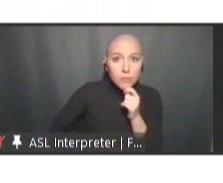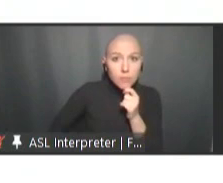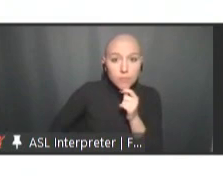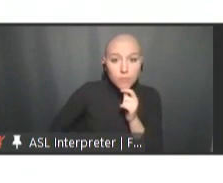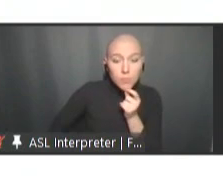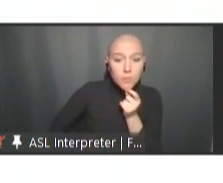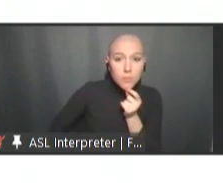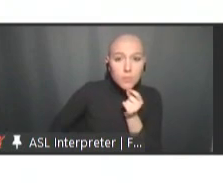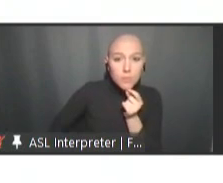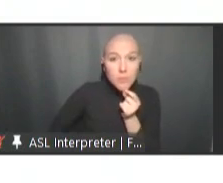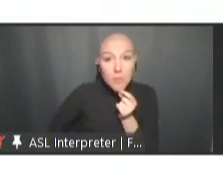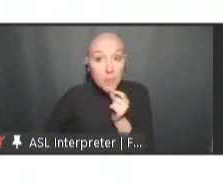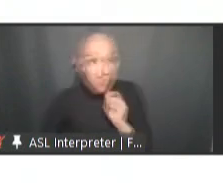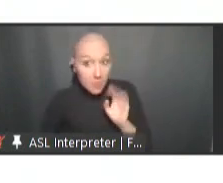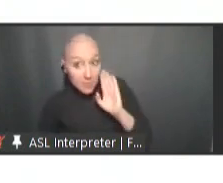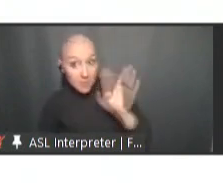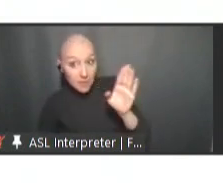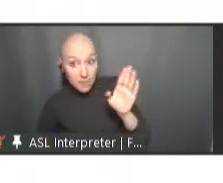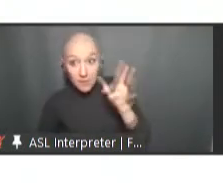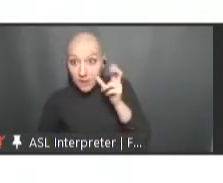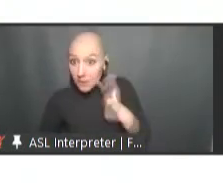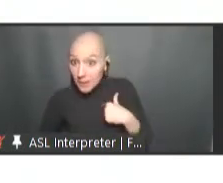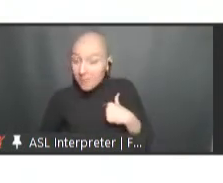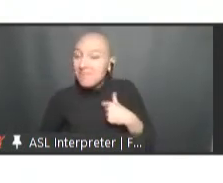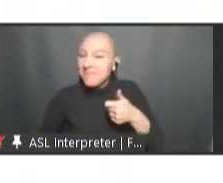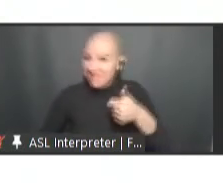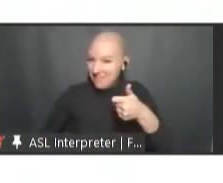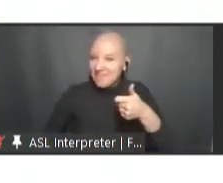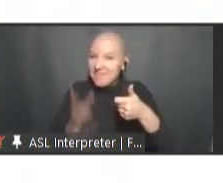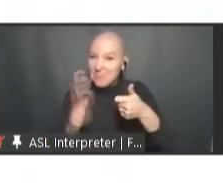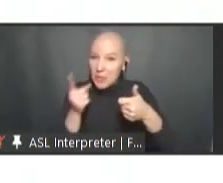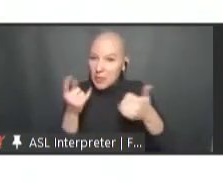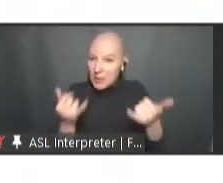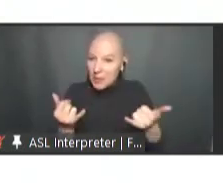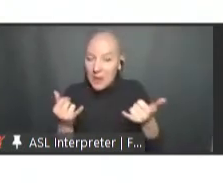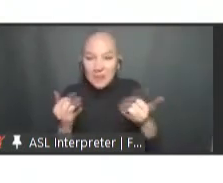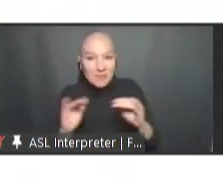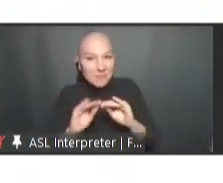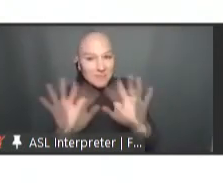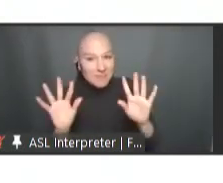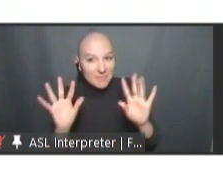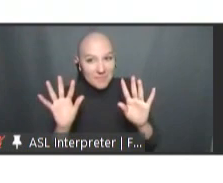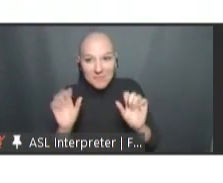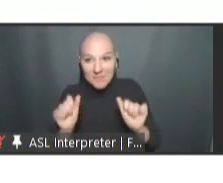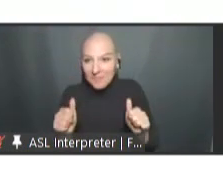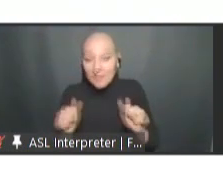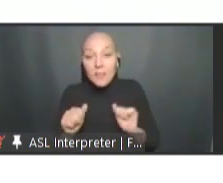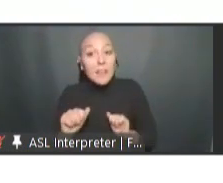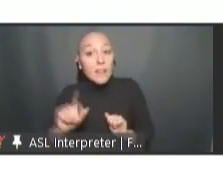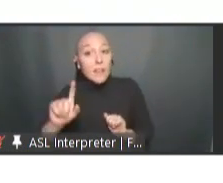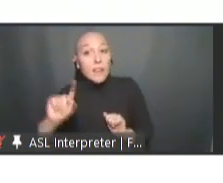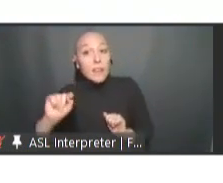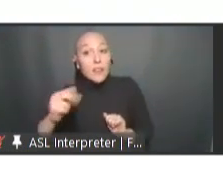Hi, can you hear me? Female Speaker: We can hear you now. Thank you. Robert Hopkins: You are loud and clear. You have -- Theresa Wrangham: Wonderful. Thank you. My name is Theresa